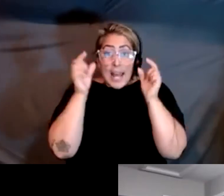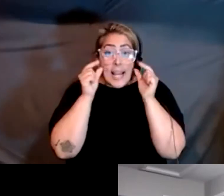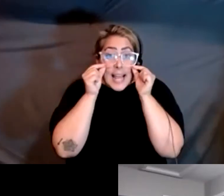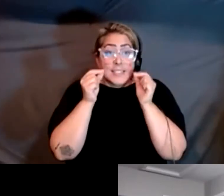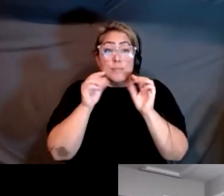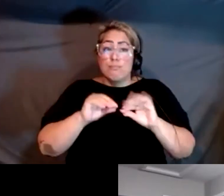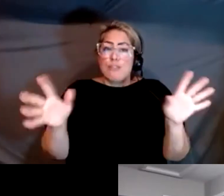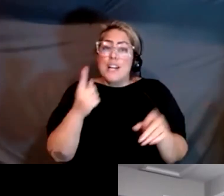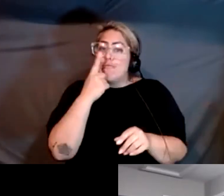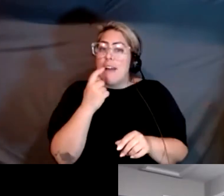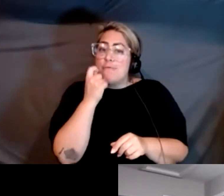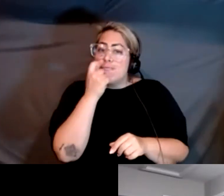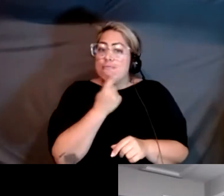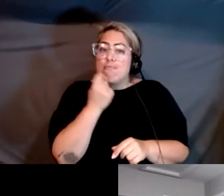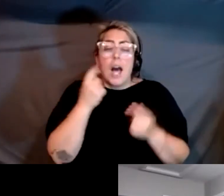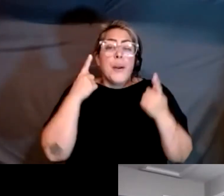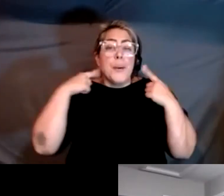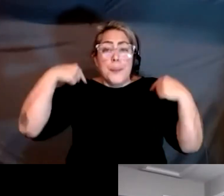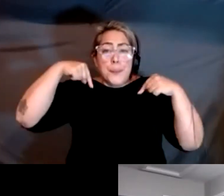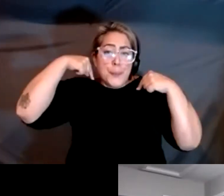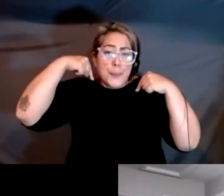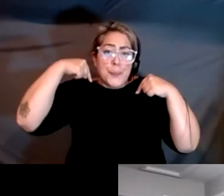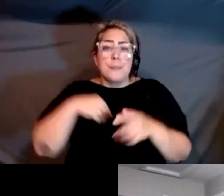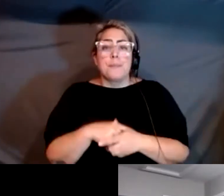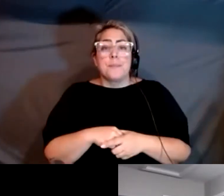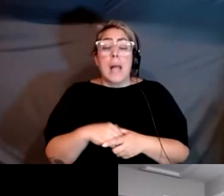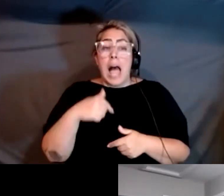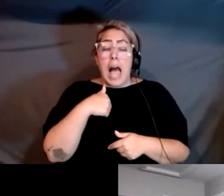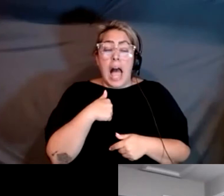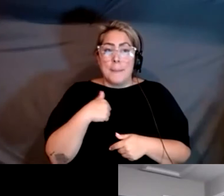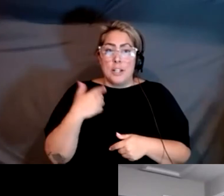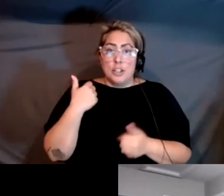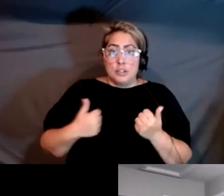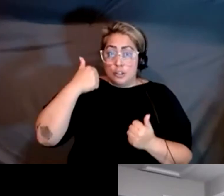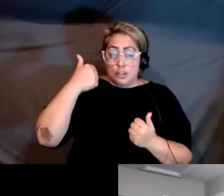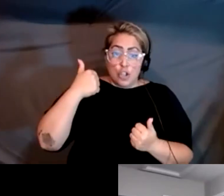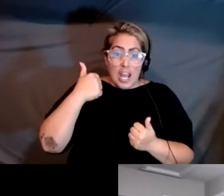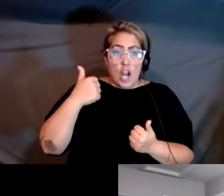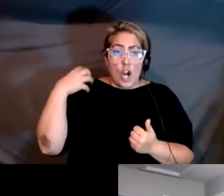very bright red lipstick and dangling earrings. I am the chair of the NYIVA Reopening